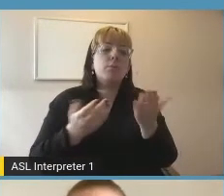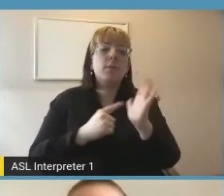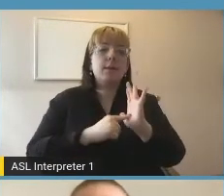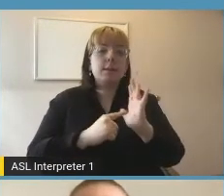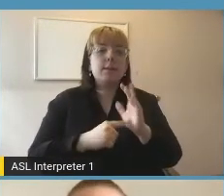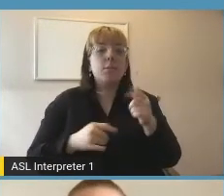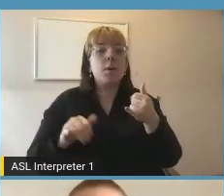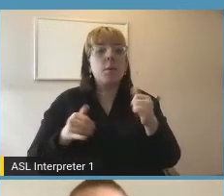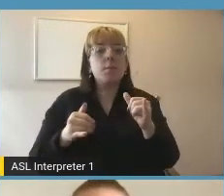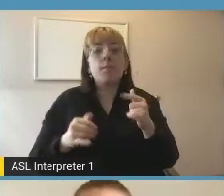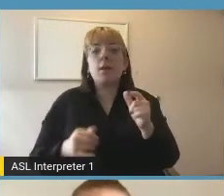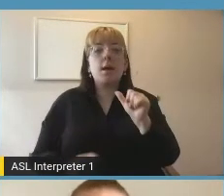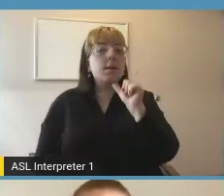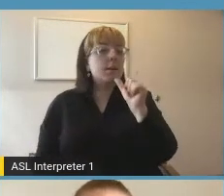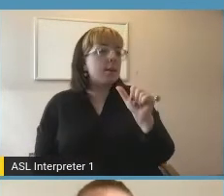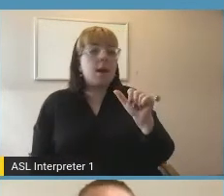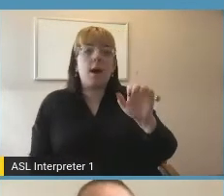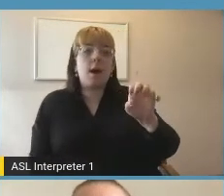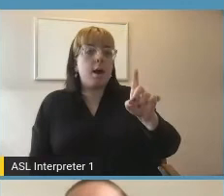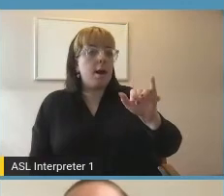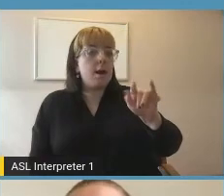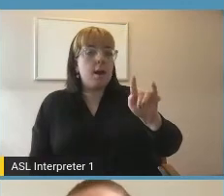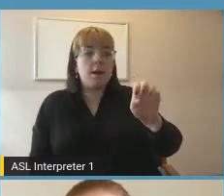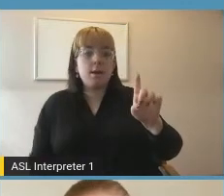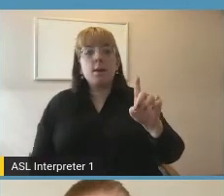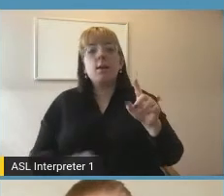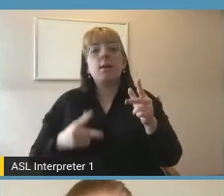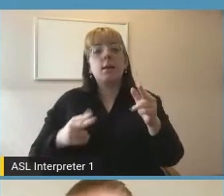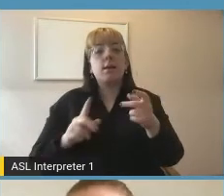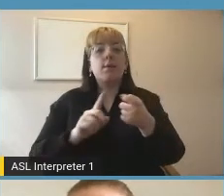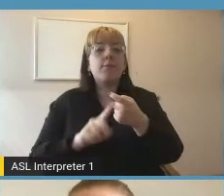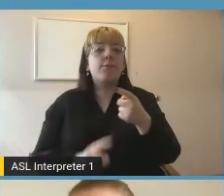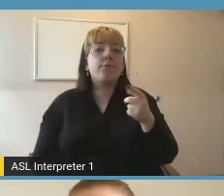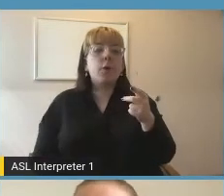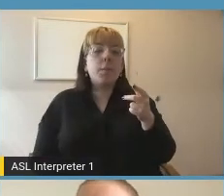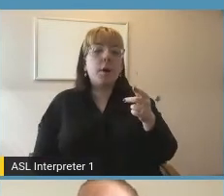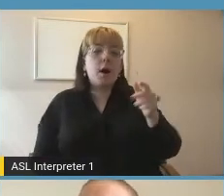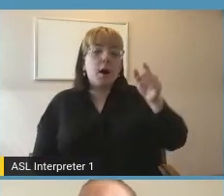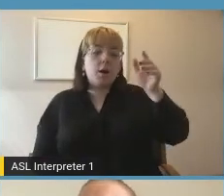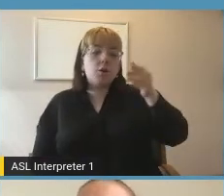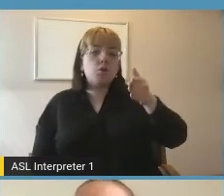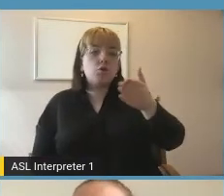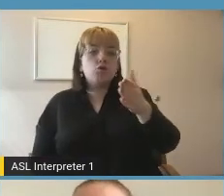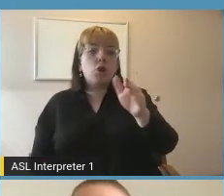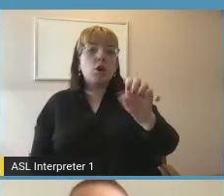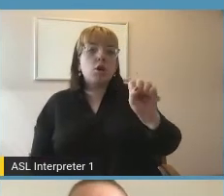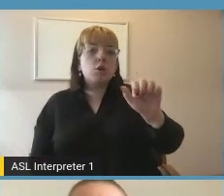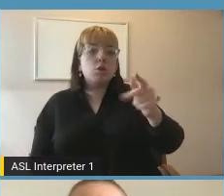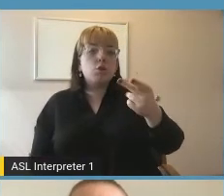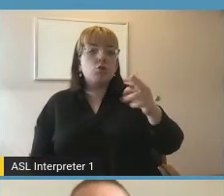unedited clip that I did from a shark museum in Bjarnarhofn in Western Iceland. So I will